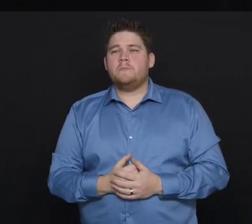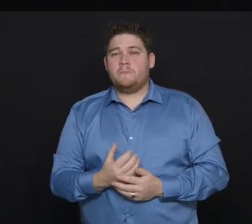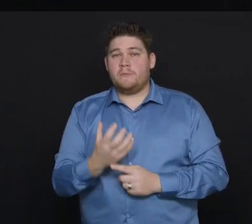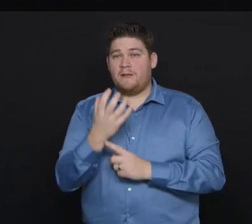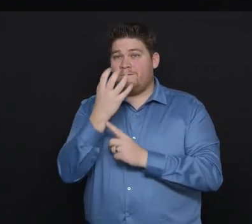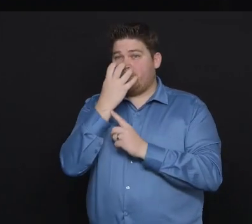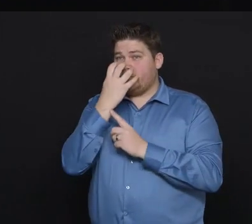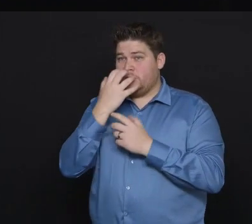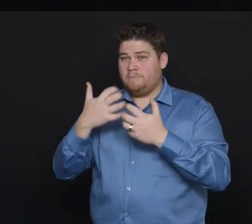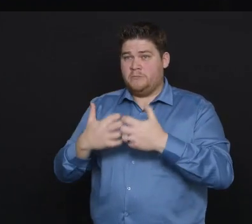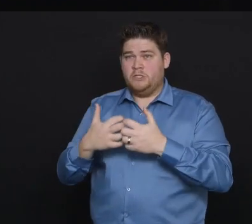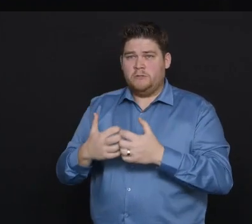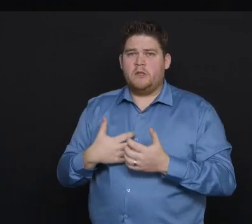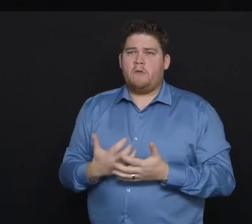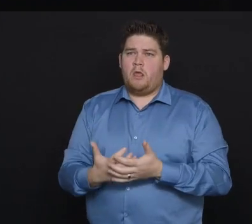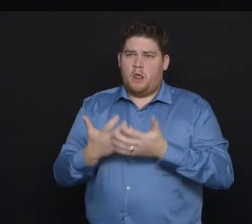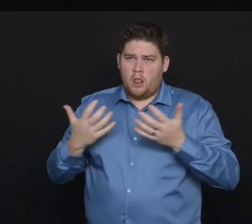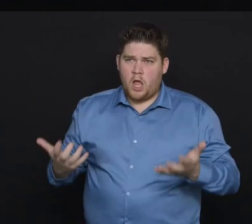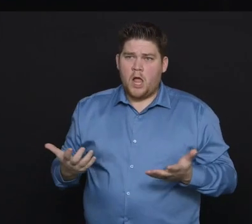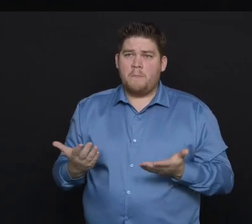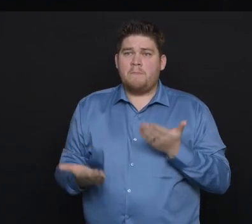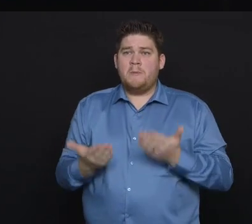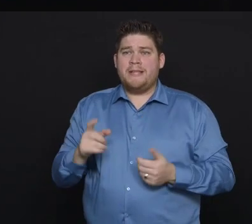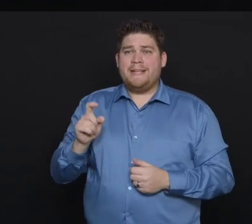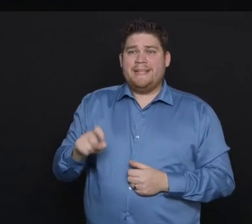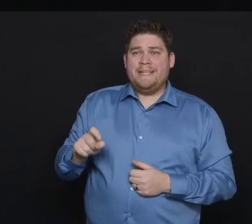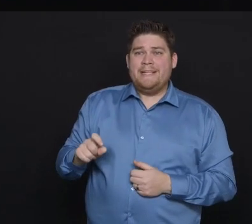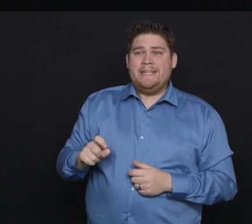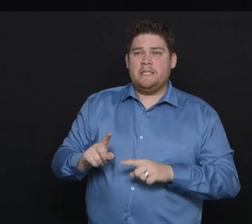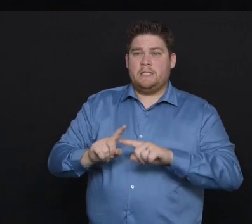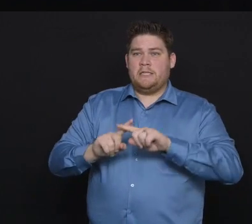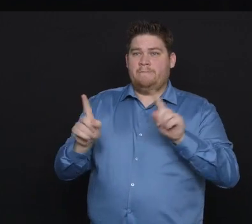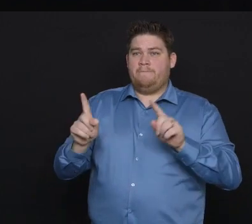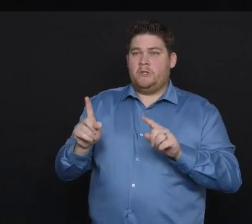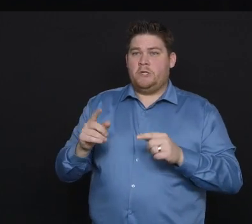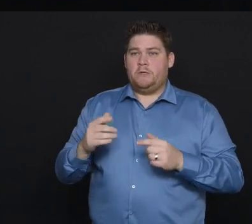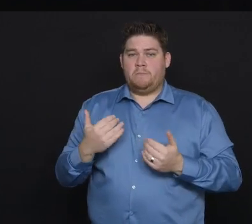projections. Including the 15 that came this week and a number of